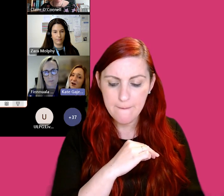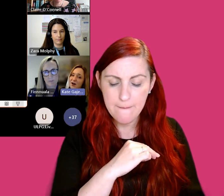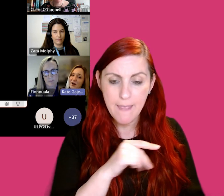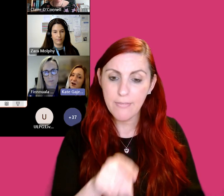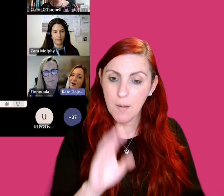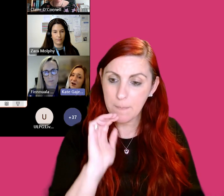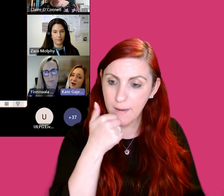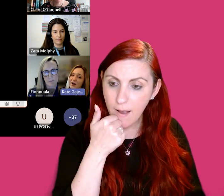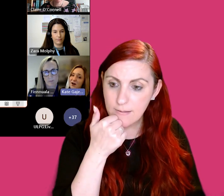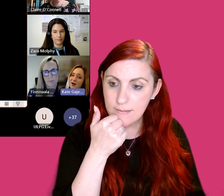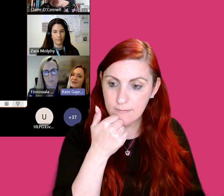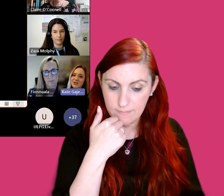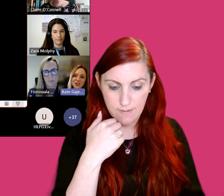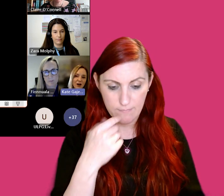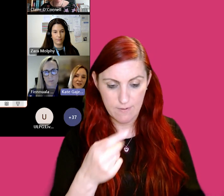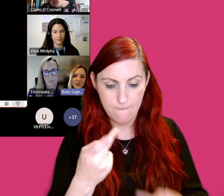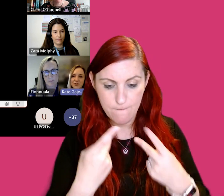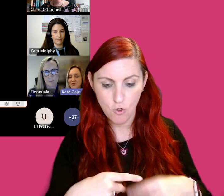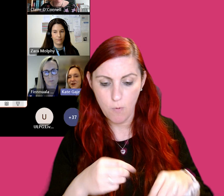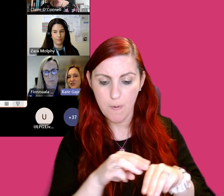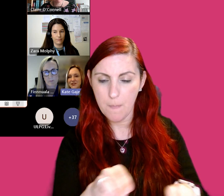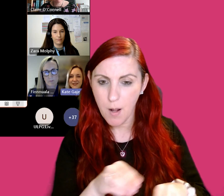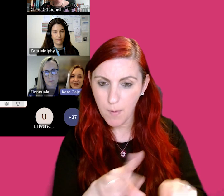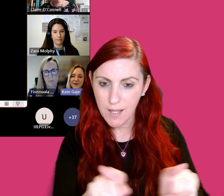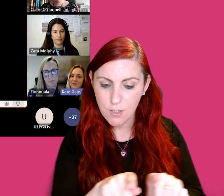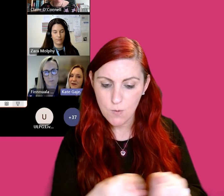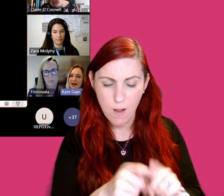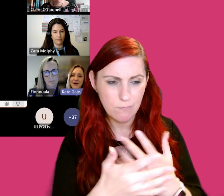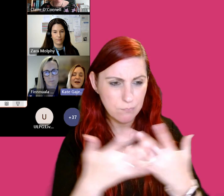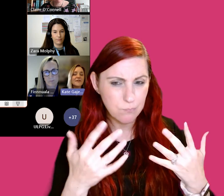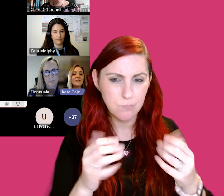it's vulnerable population the loneliness the shock the huge pressure the stigma the blame there